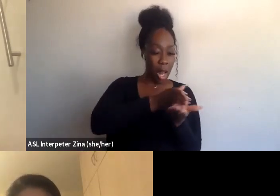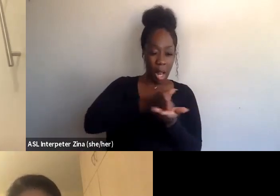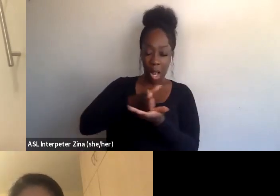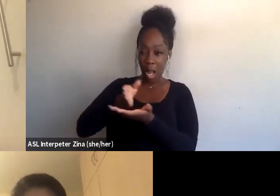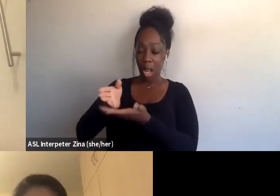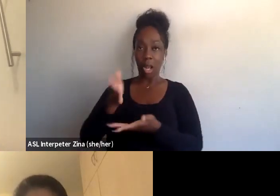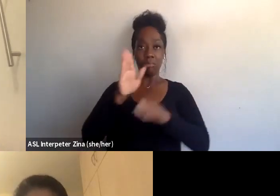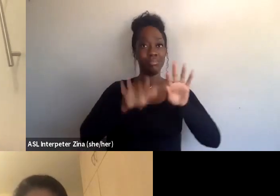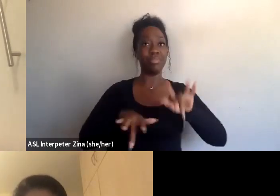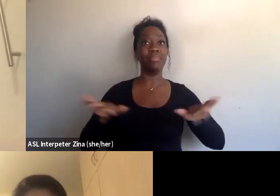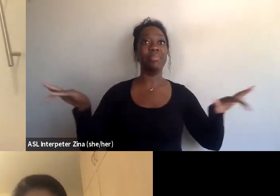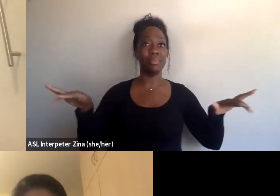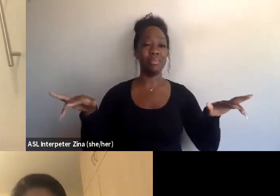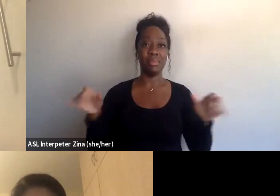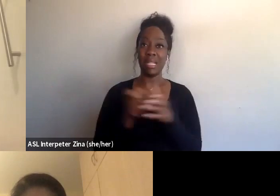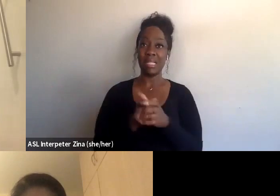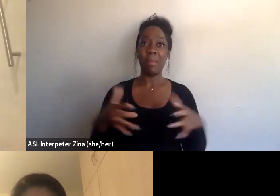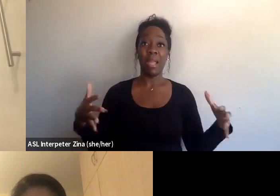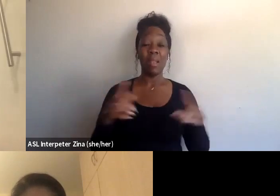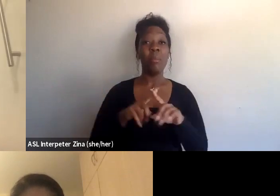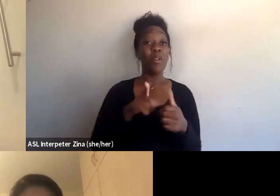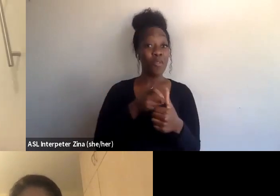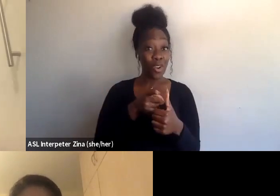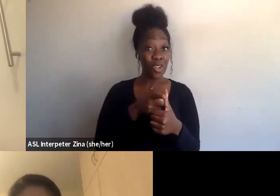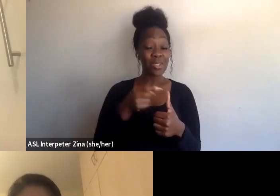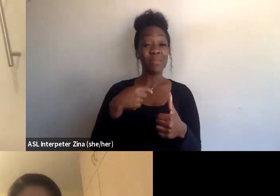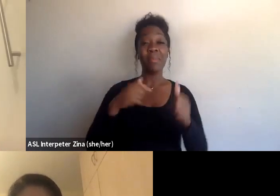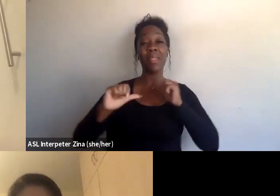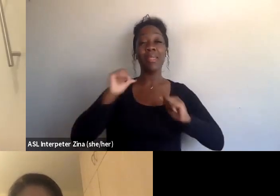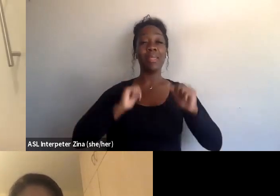First and foremost, I am a Theater Director, Producer,